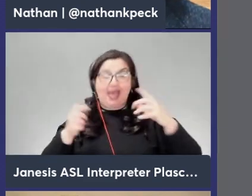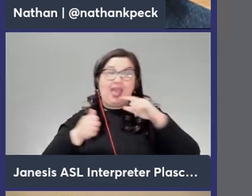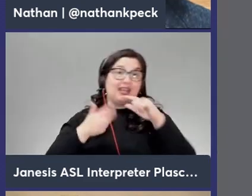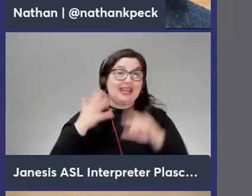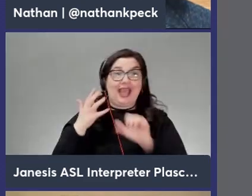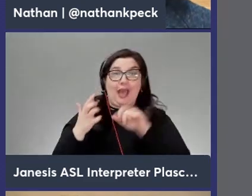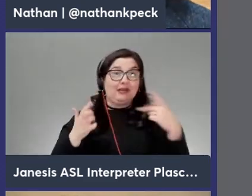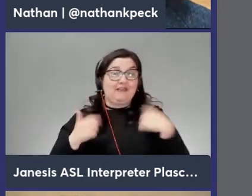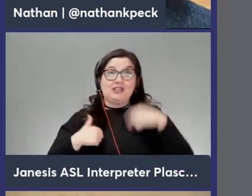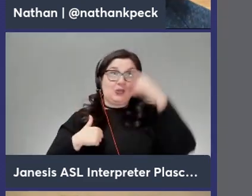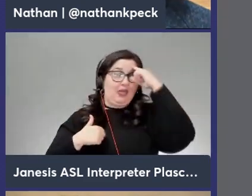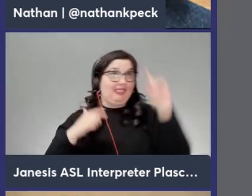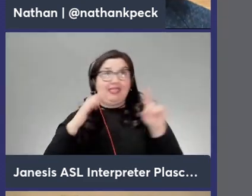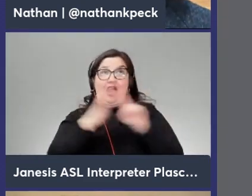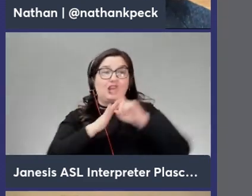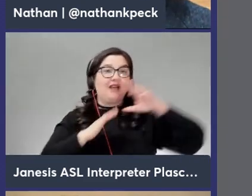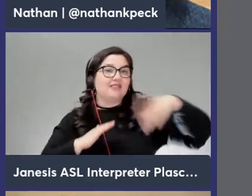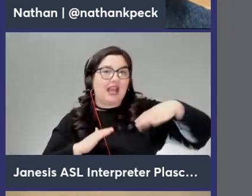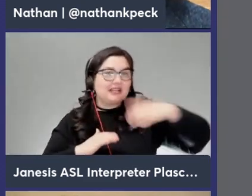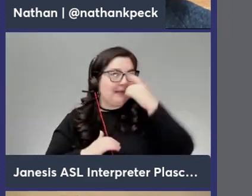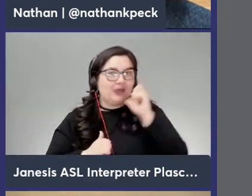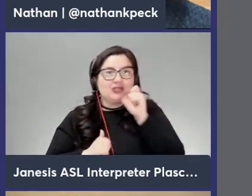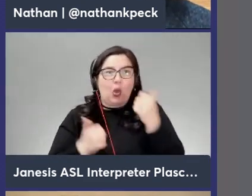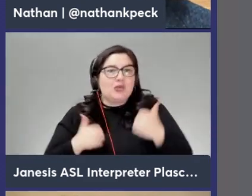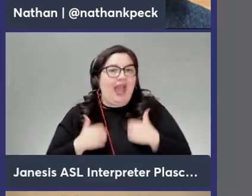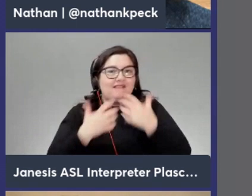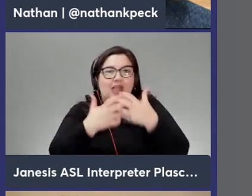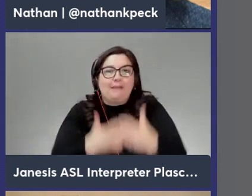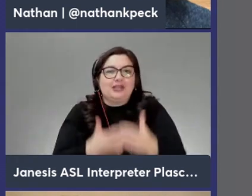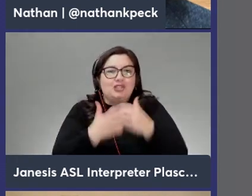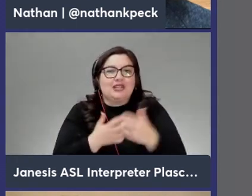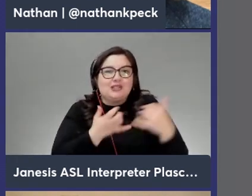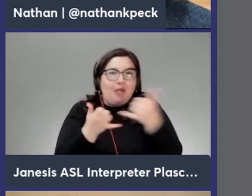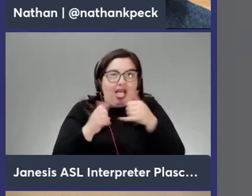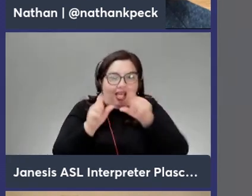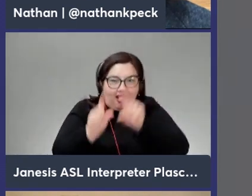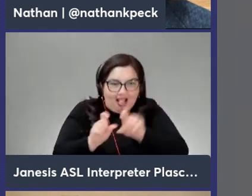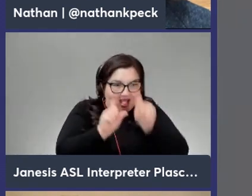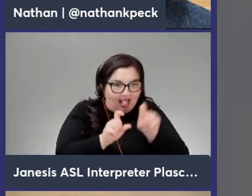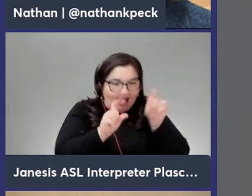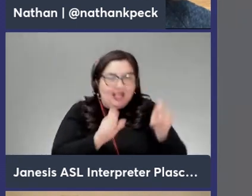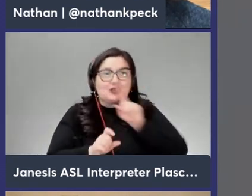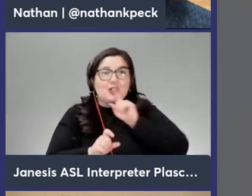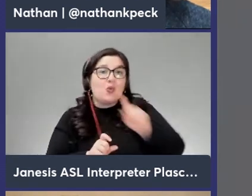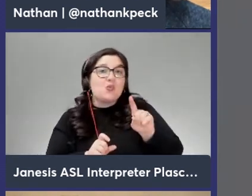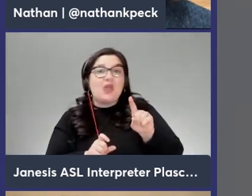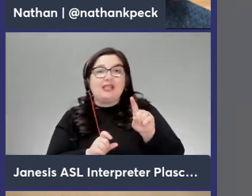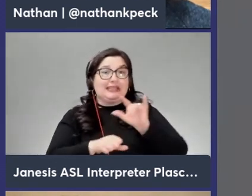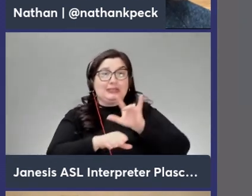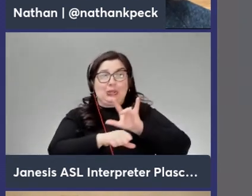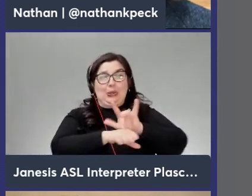'cause we don't have these machines to play around with. And so these early NISQ devices are a really,